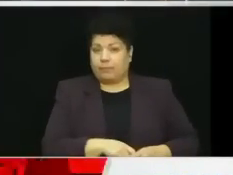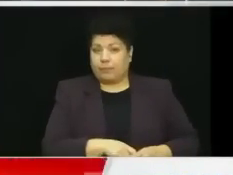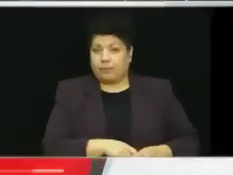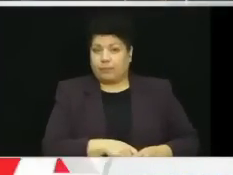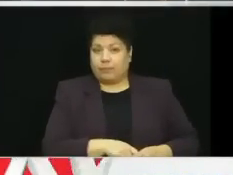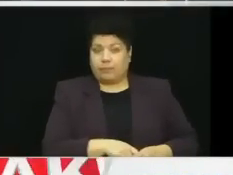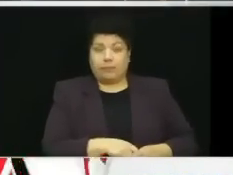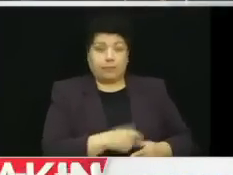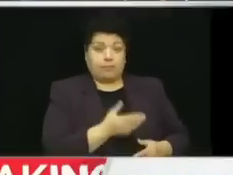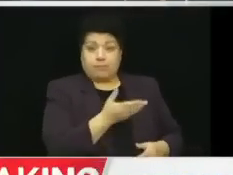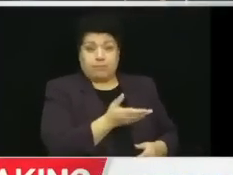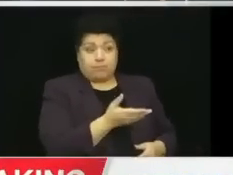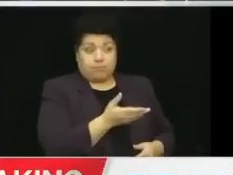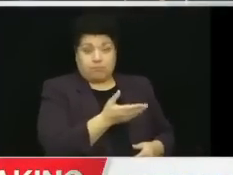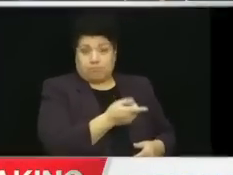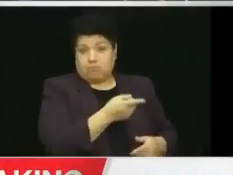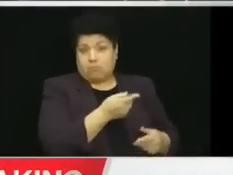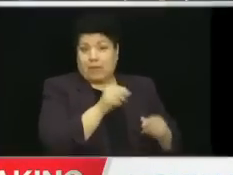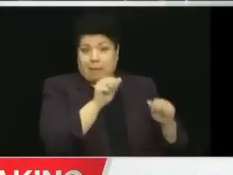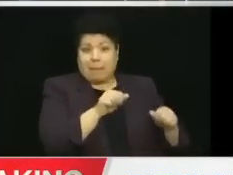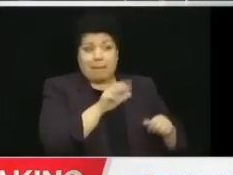COUNCIL FINDING REASONABLE